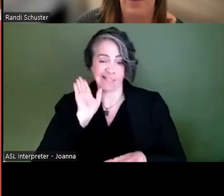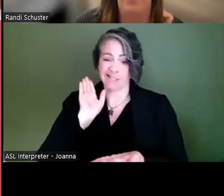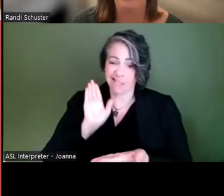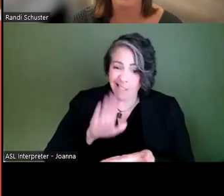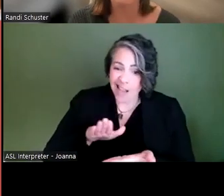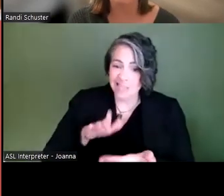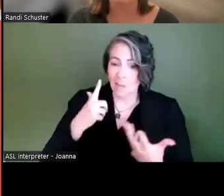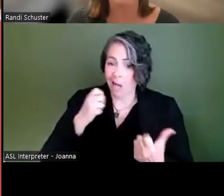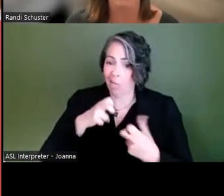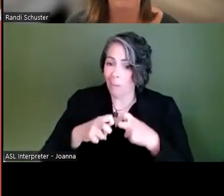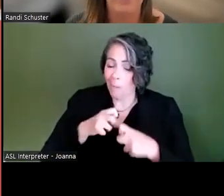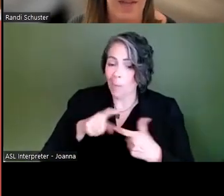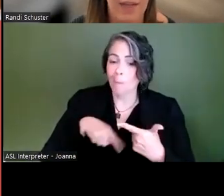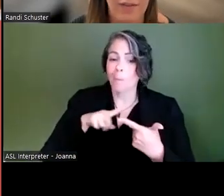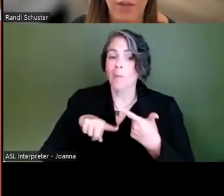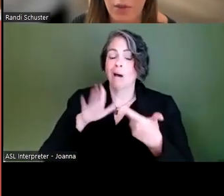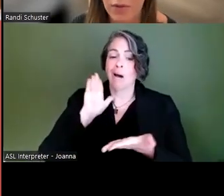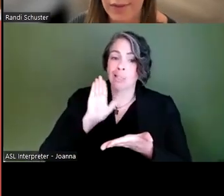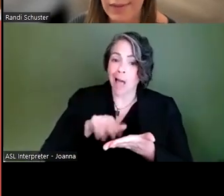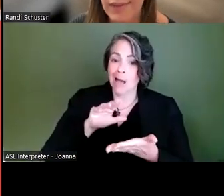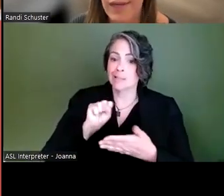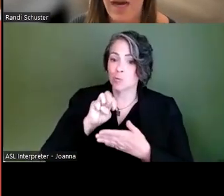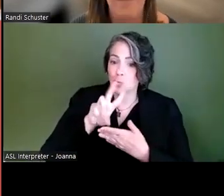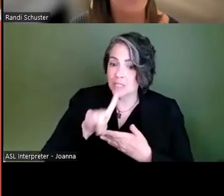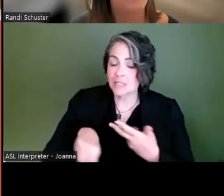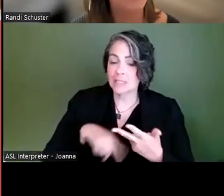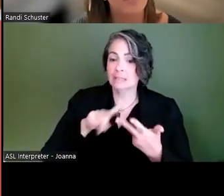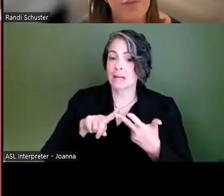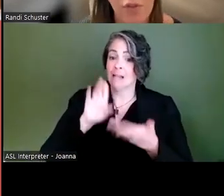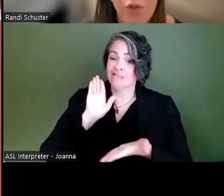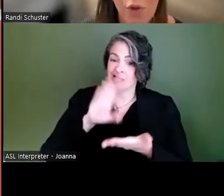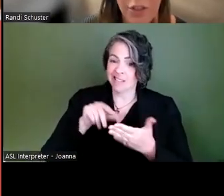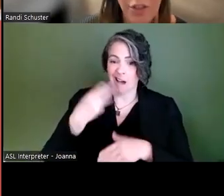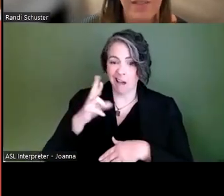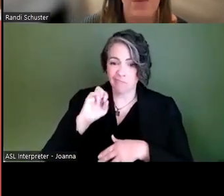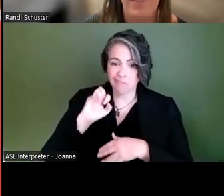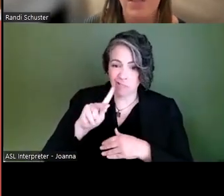as well as risky sexual behaviors as adults. Multiple different strategies that we can